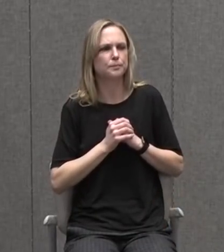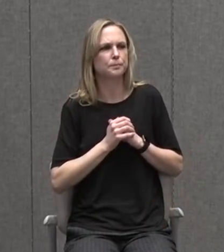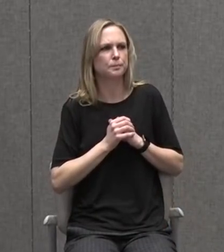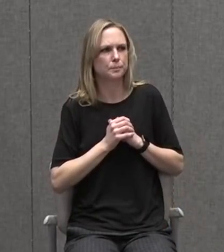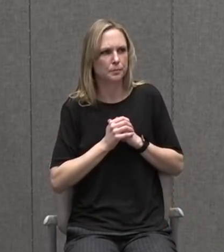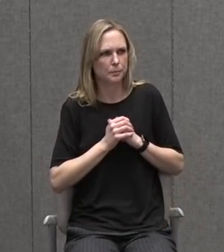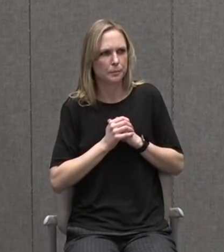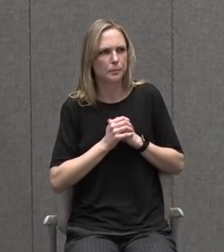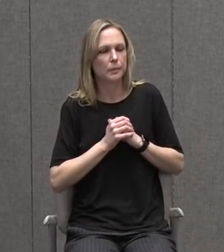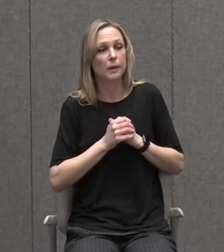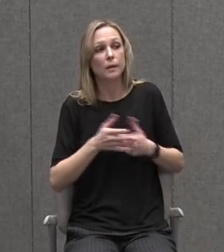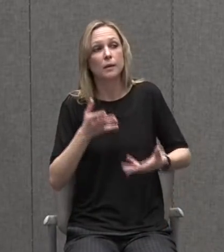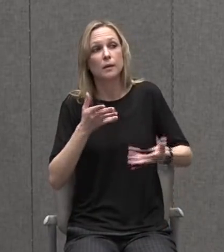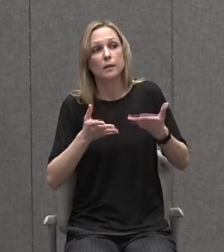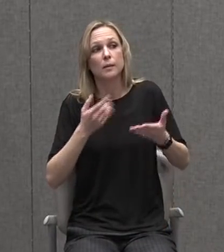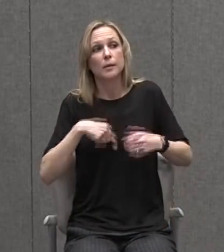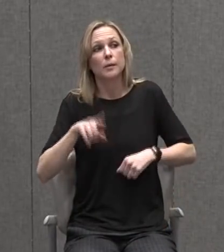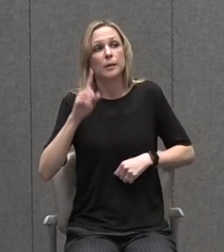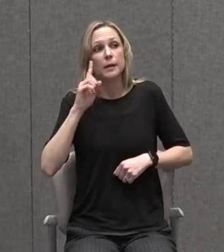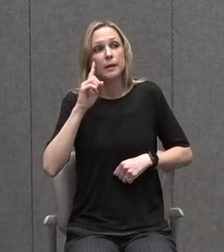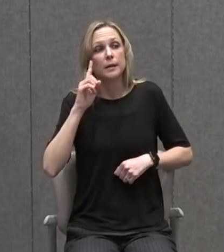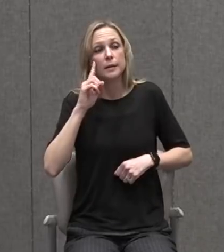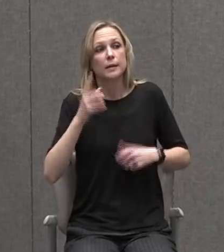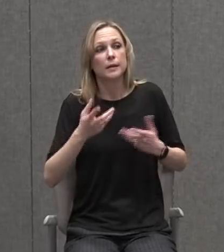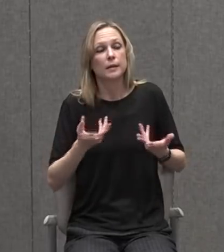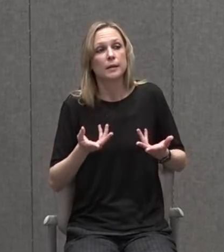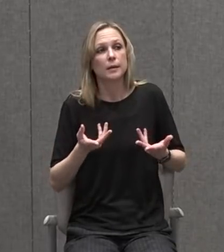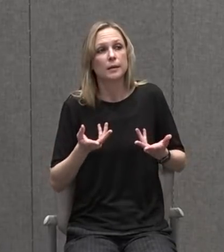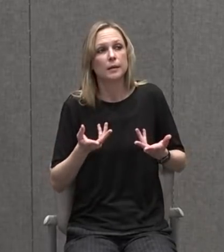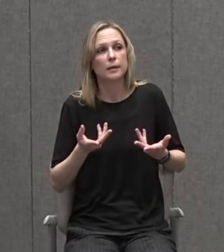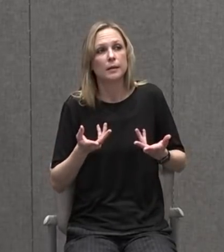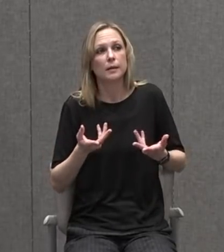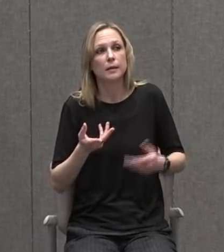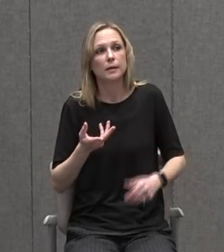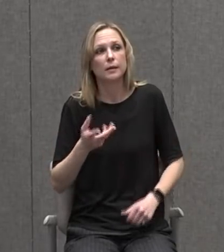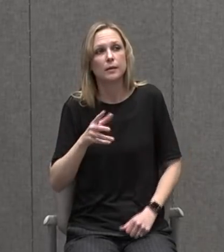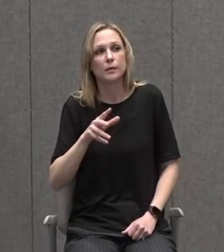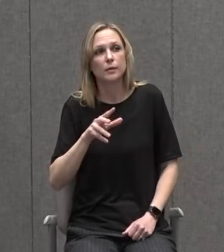Maybe I think I'll do by 50s by 50 hundredths, maybe.